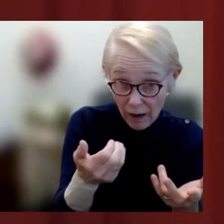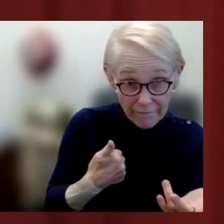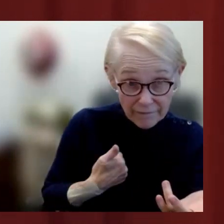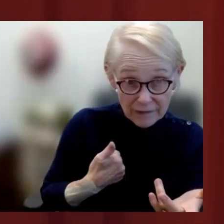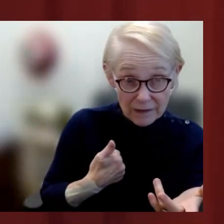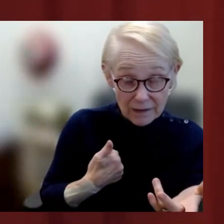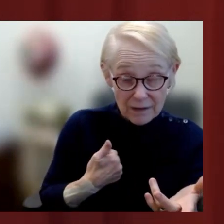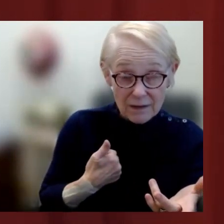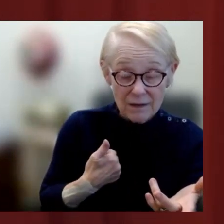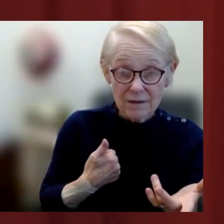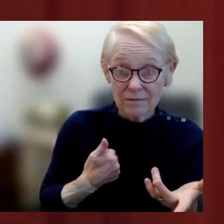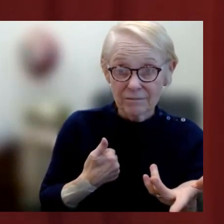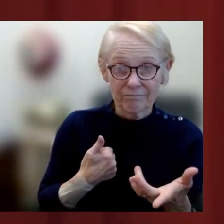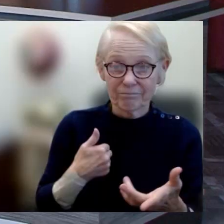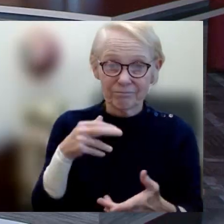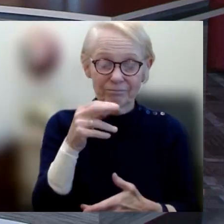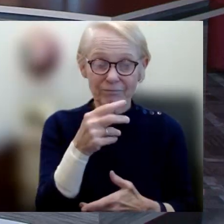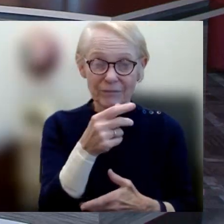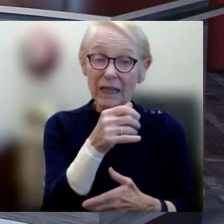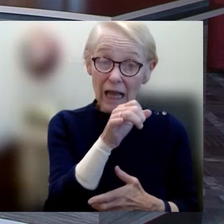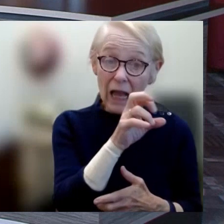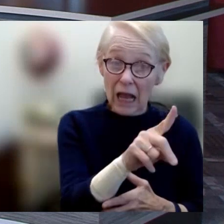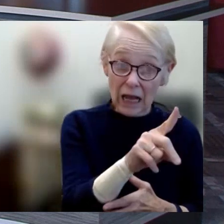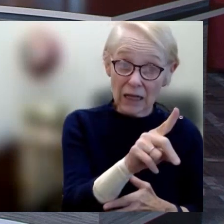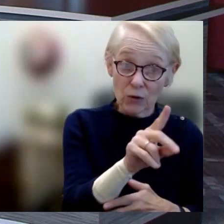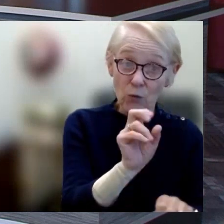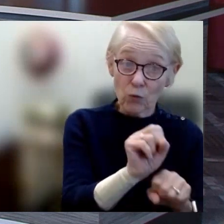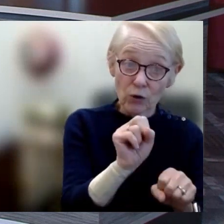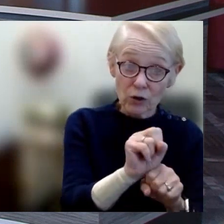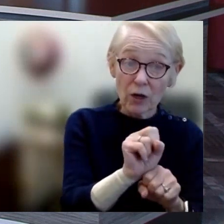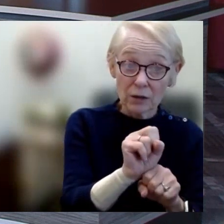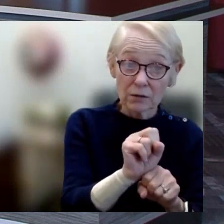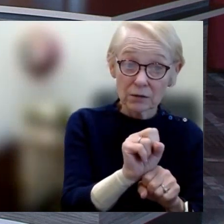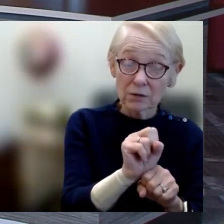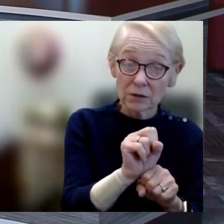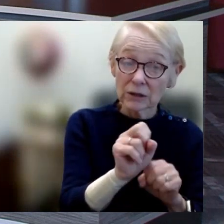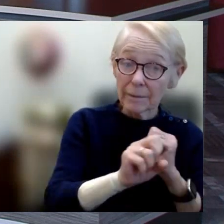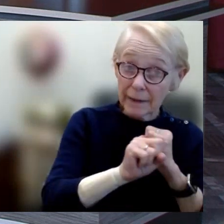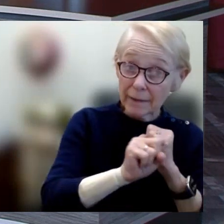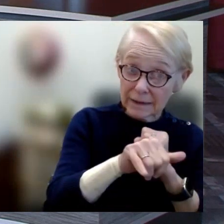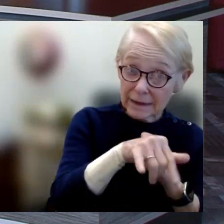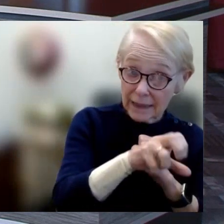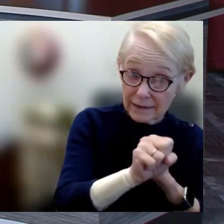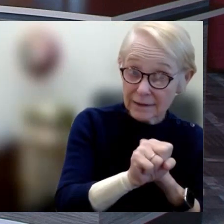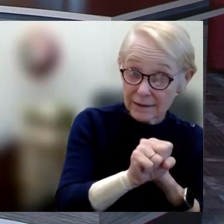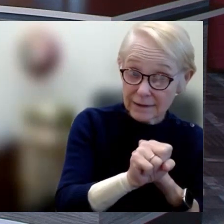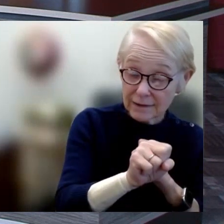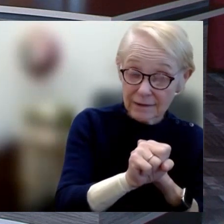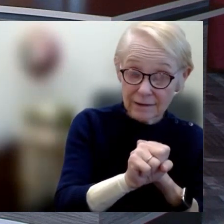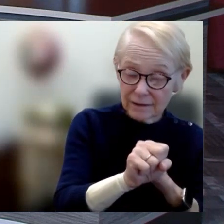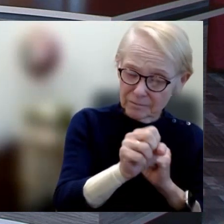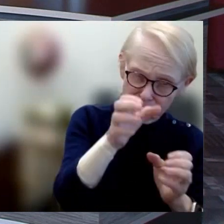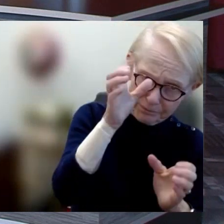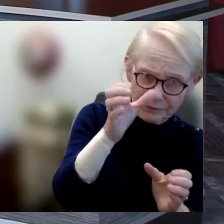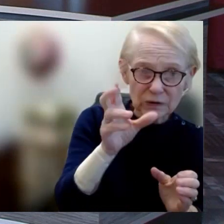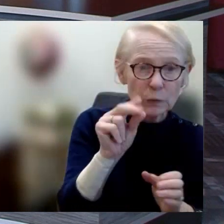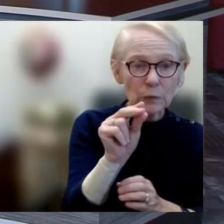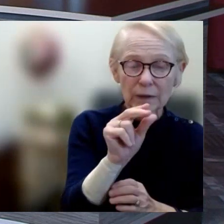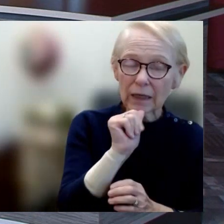I personally have worked on a couple of of campaigns but I'm not uh I'm I'm not super well